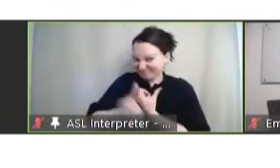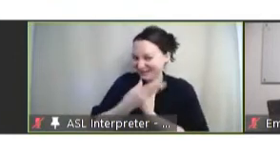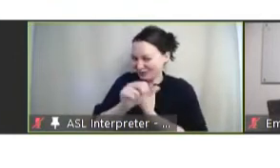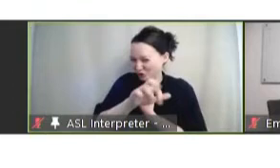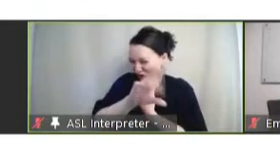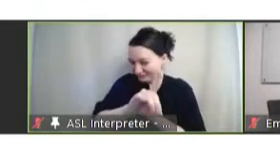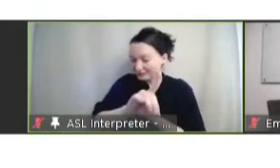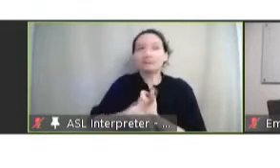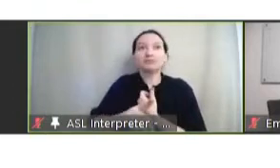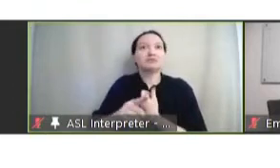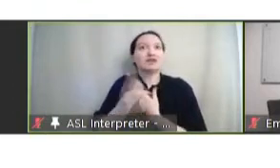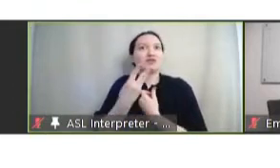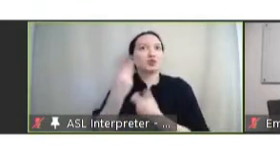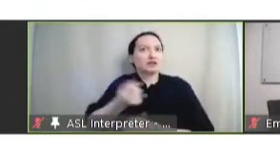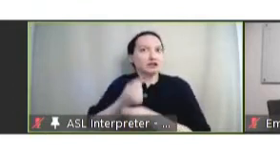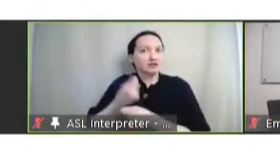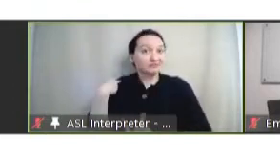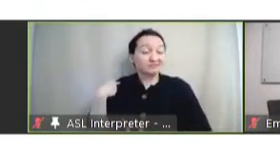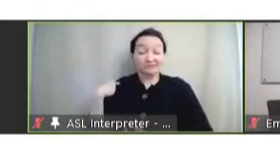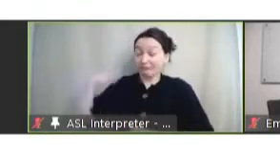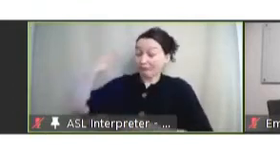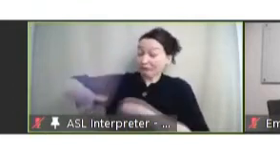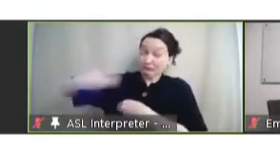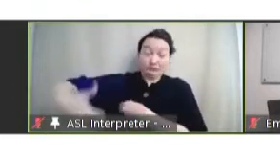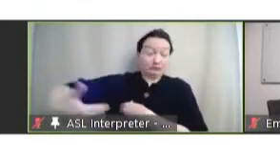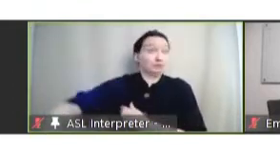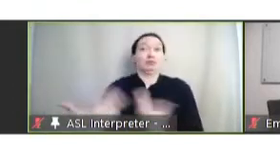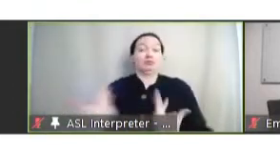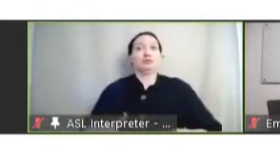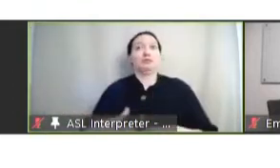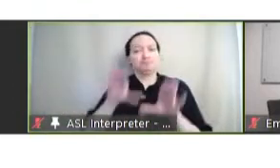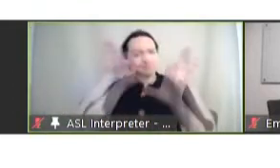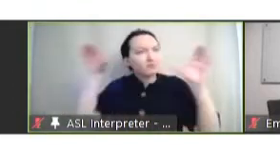in the last couple of years of a generation, it became a big focus for the National Safety